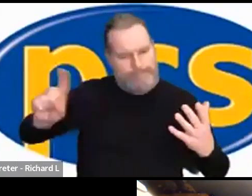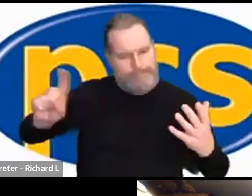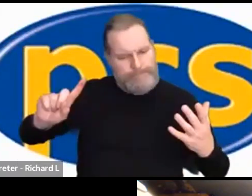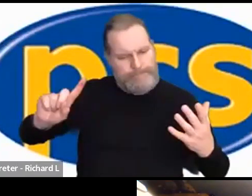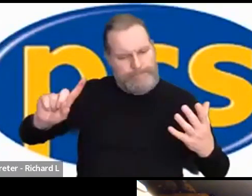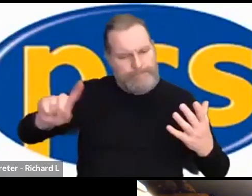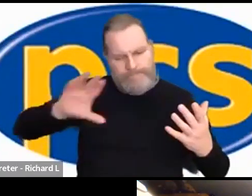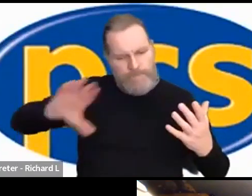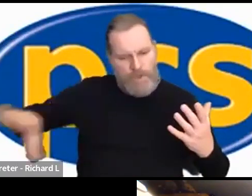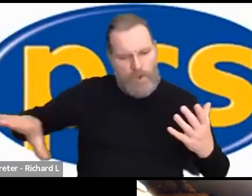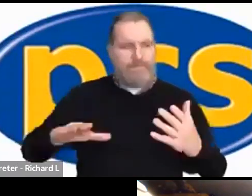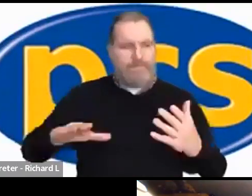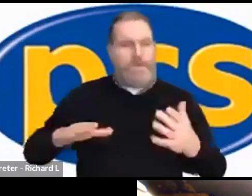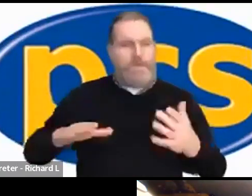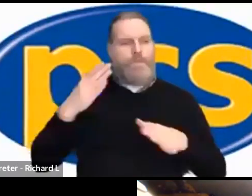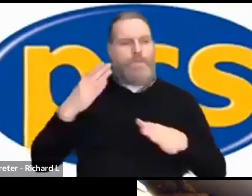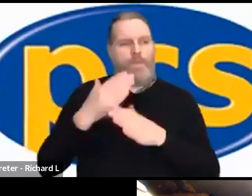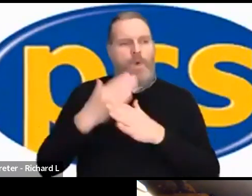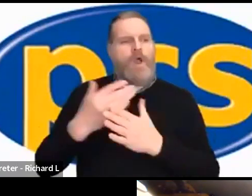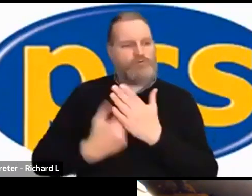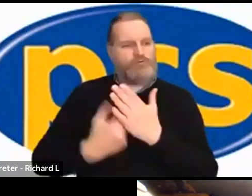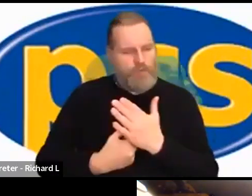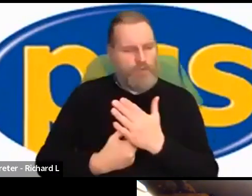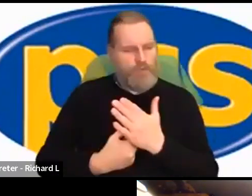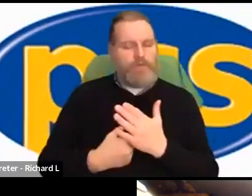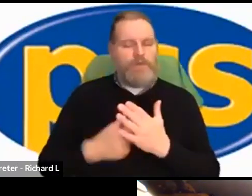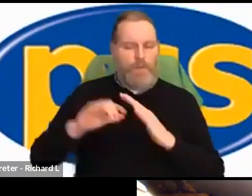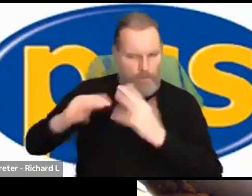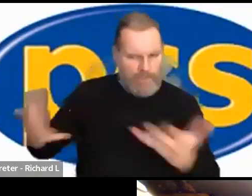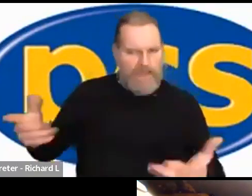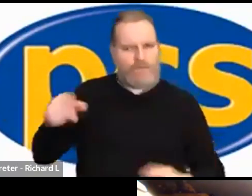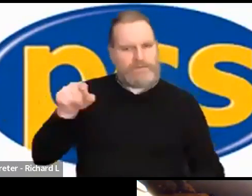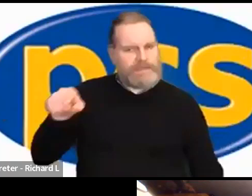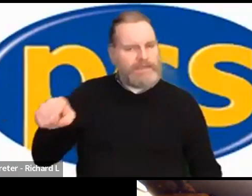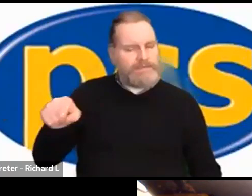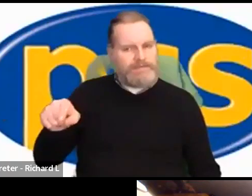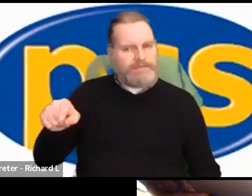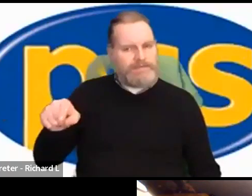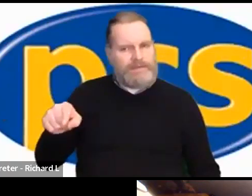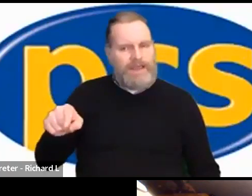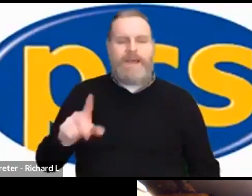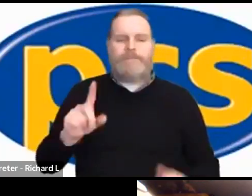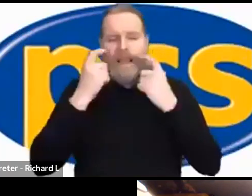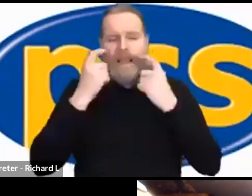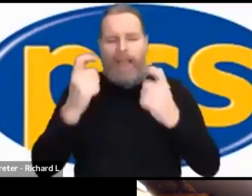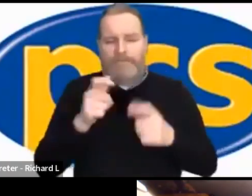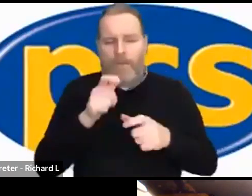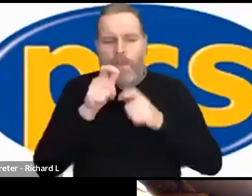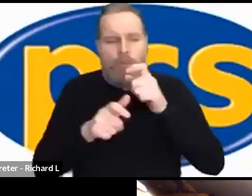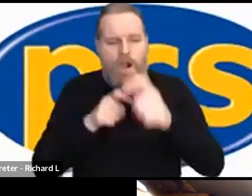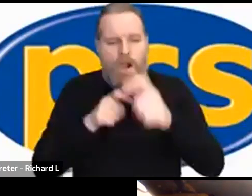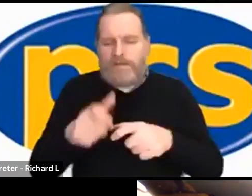If you If if people think it if people think it works, is an overtime ban of work to rule , but we'd have to have , but we'd have to have a separate ballot for that. Front From. So I hope that answers the